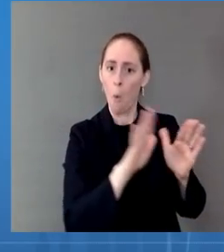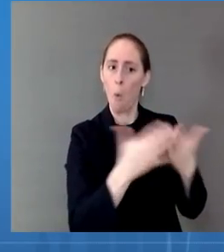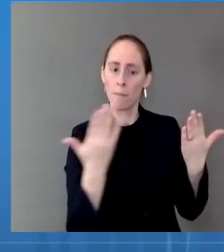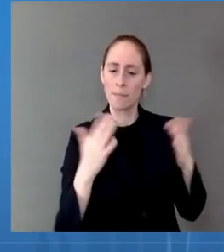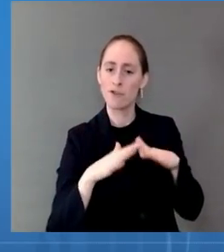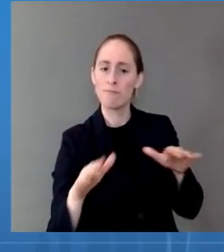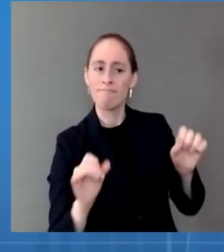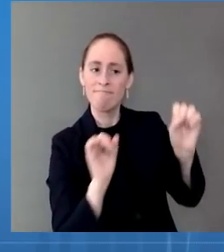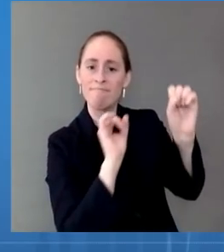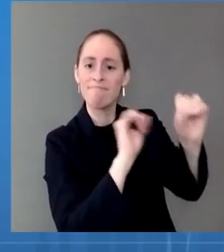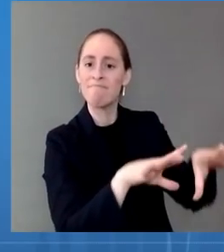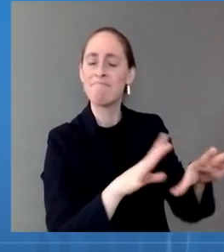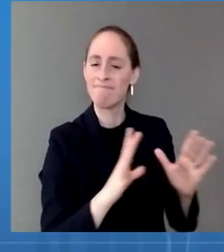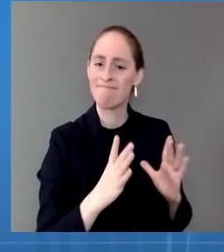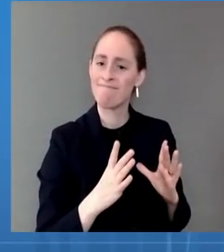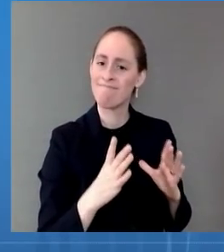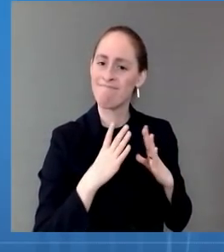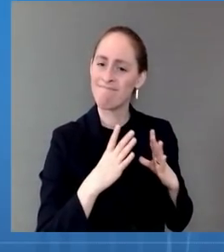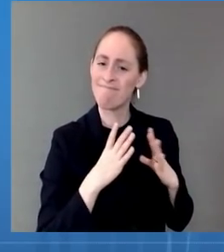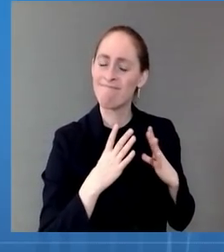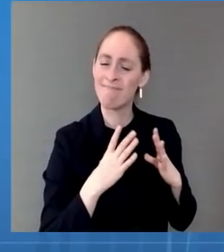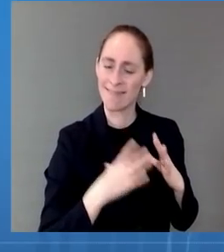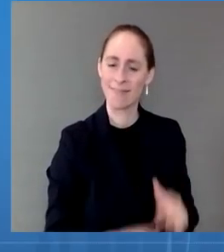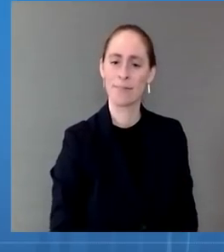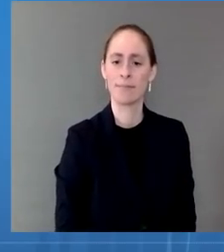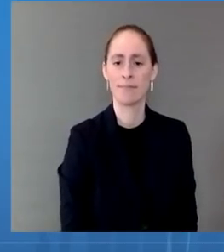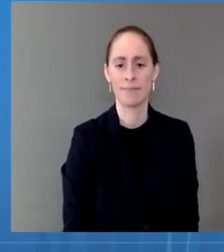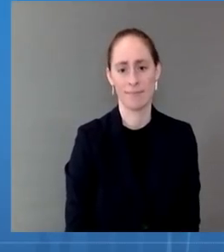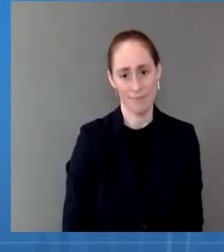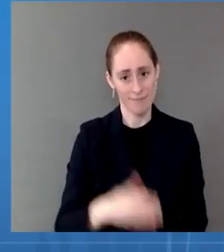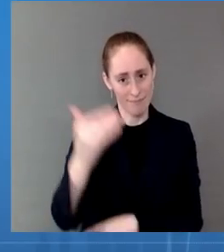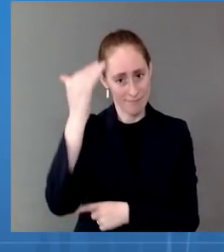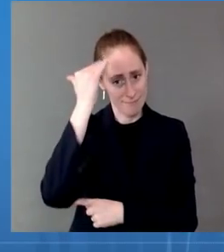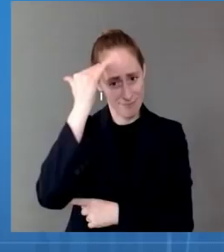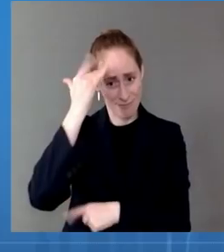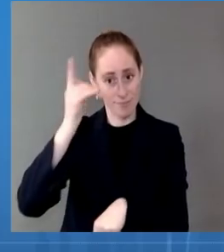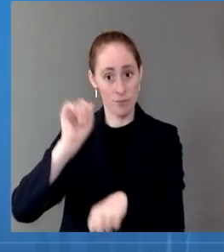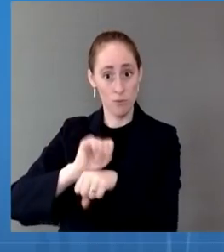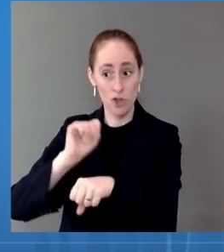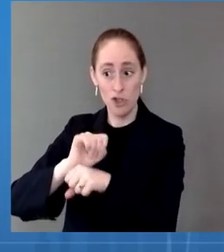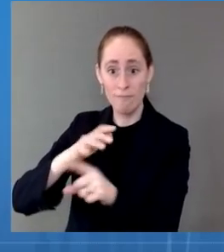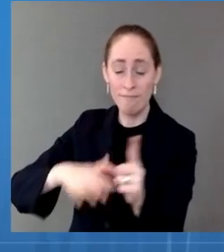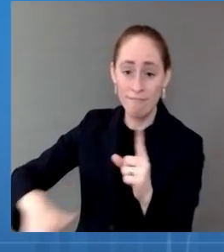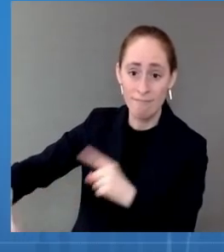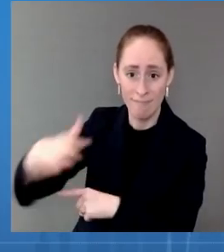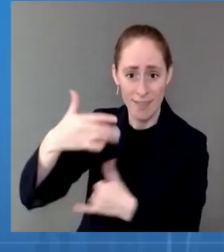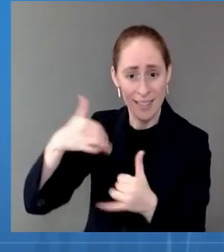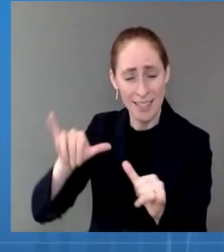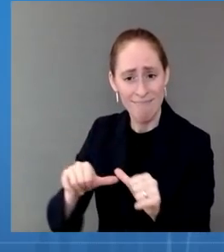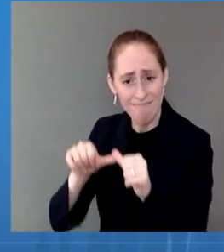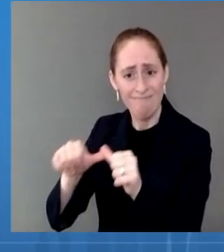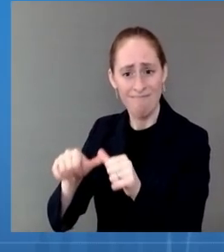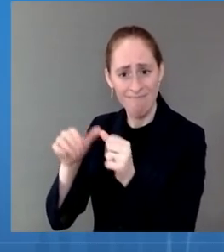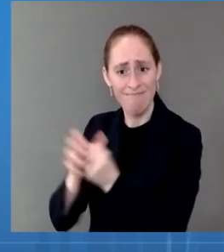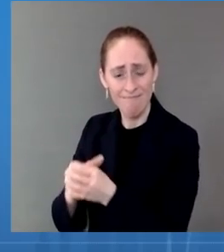but we are also making progress unmistakably, and we won't stop until the job is done. Today, I want to talk about